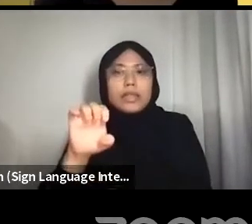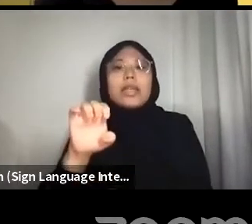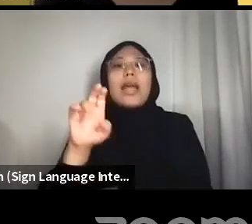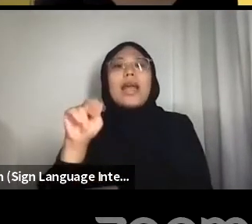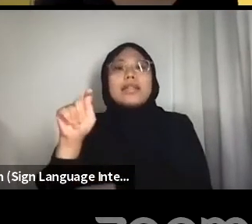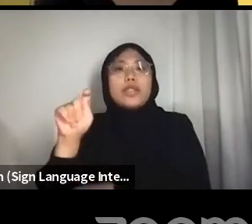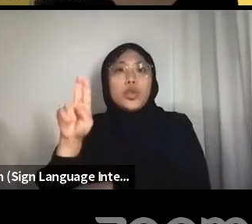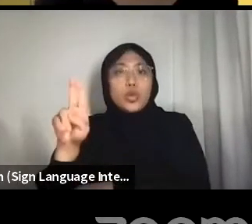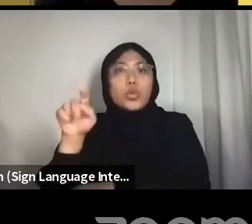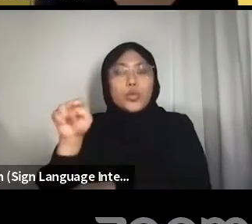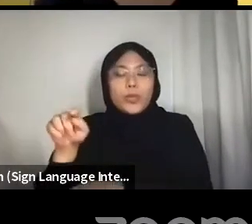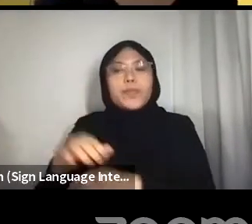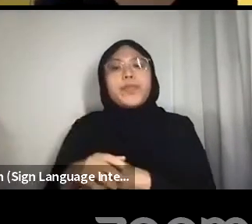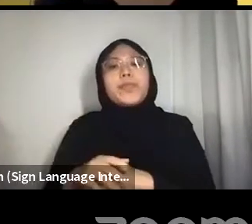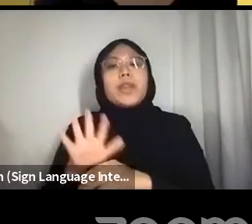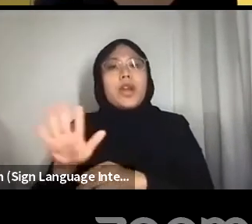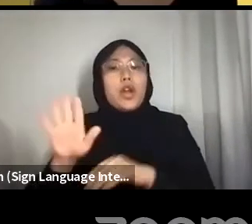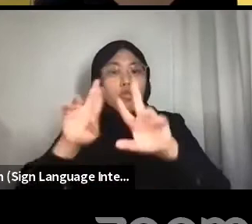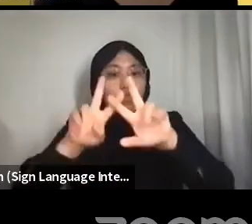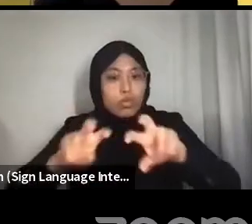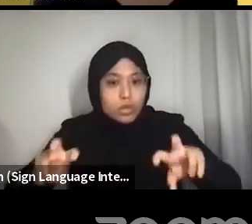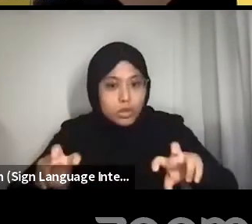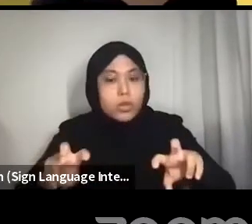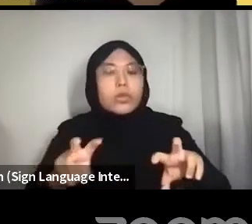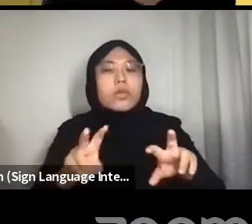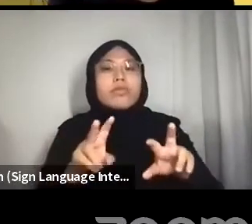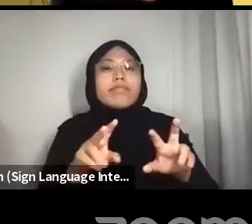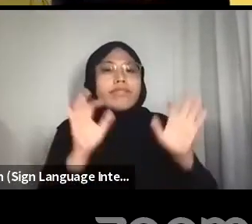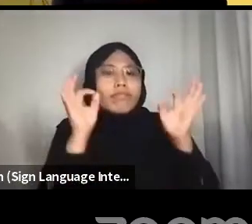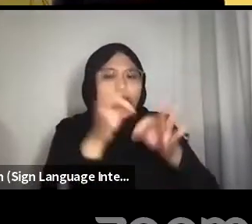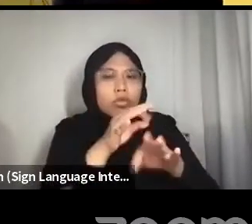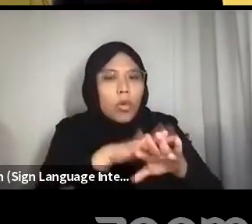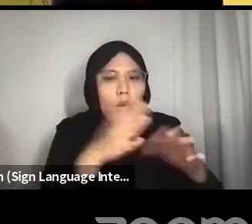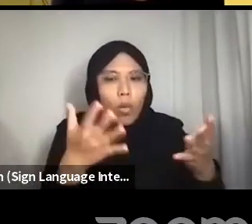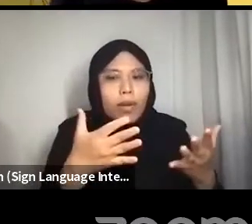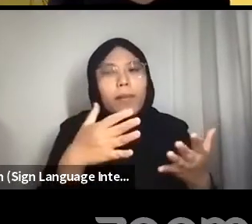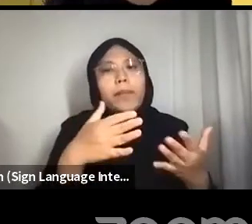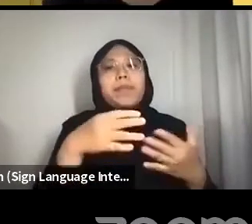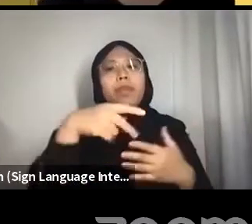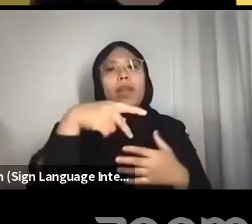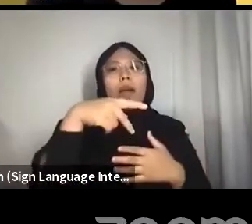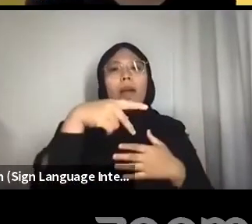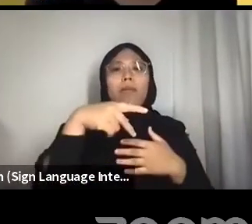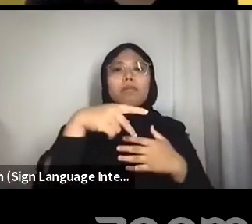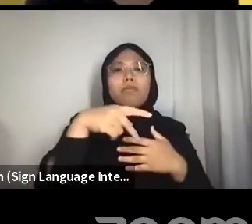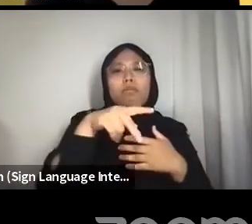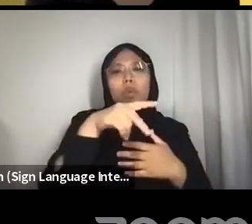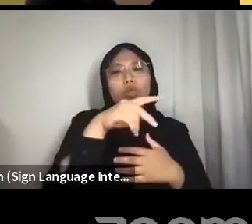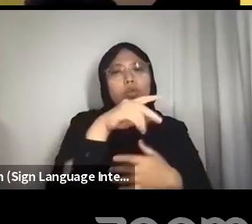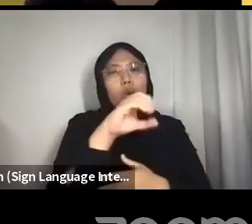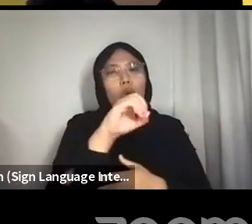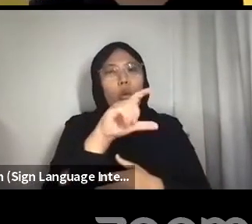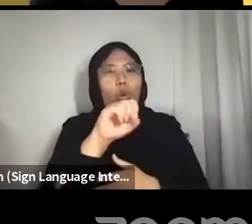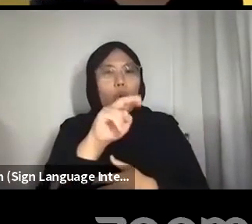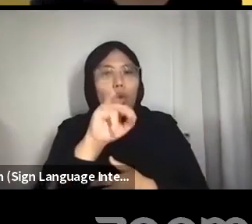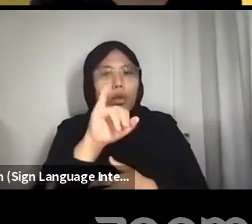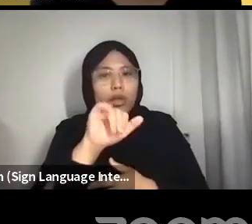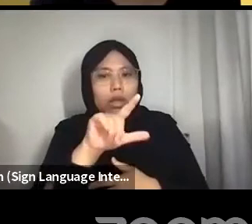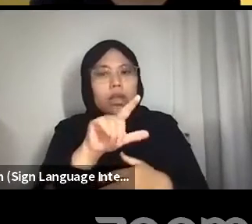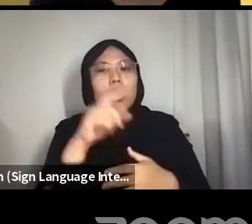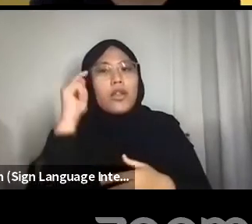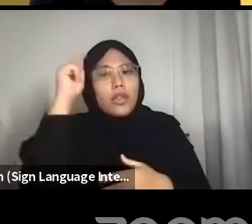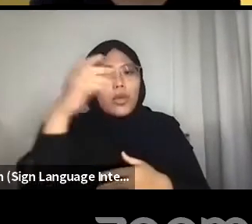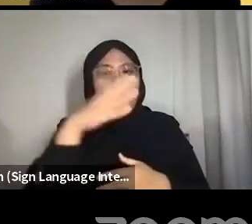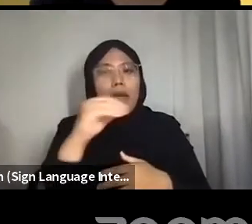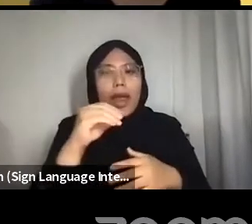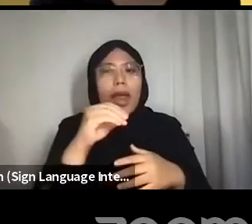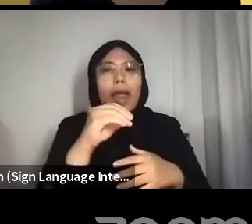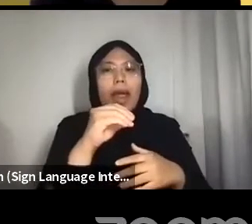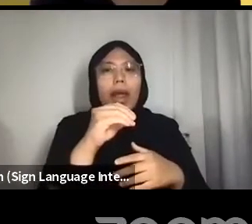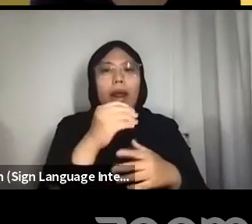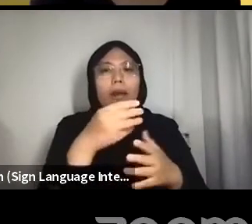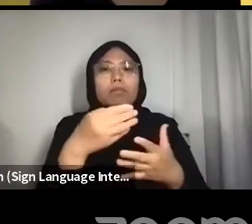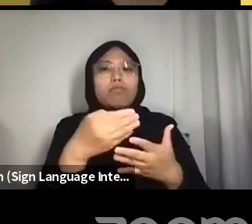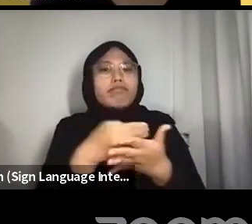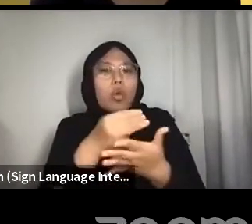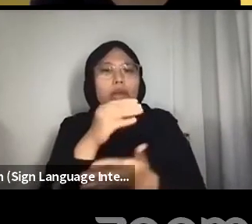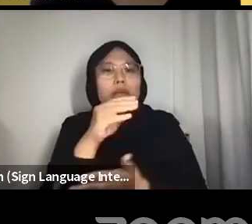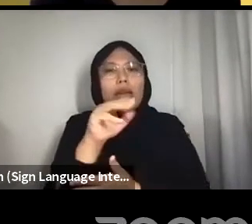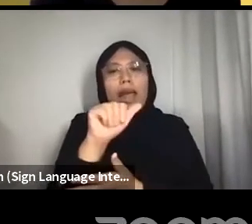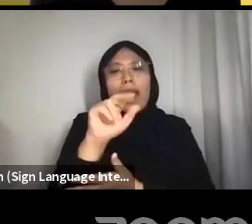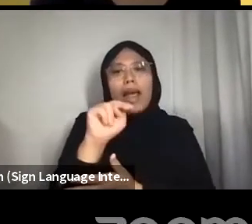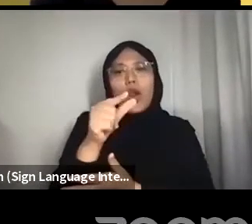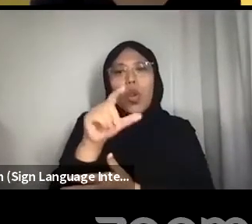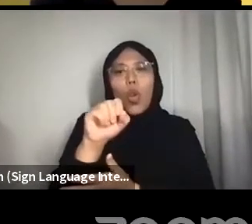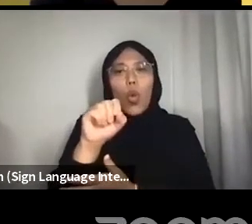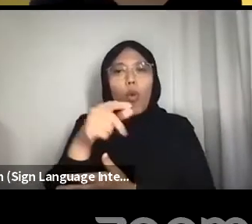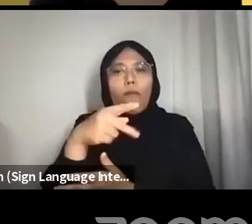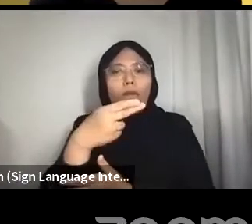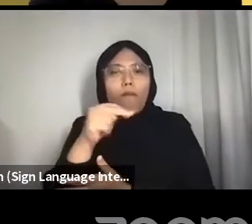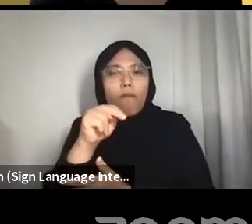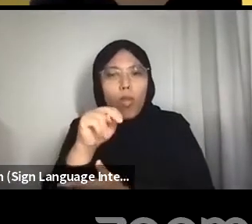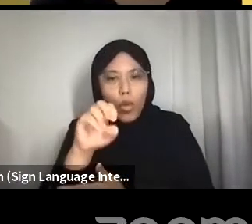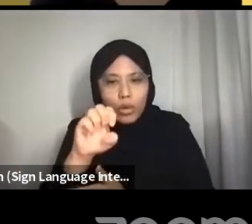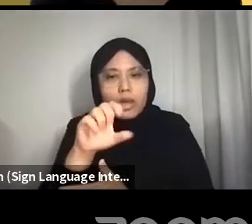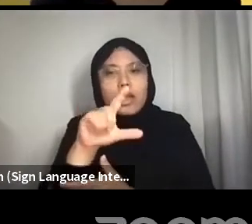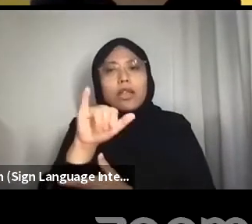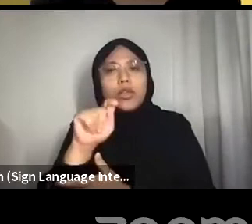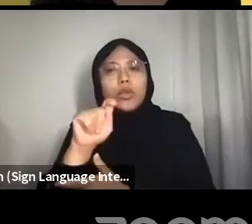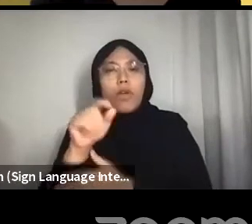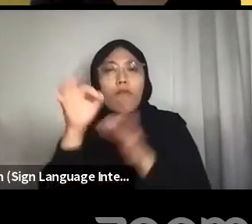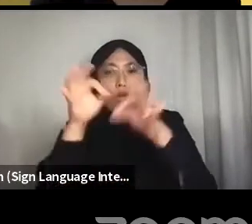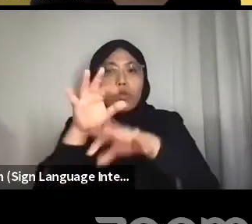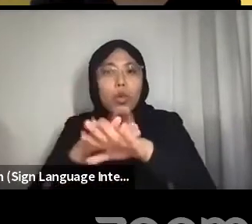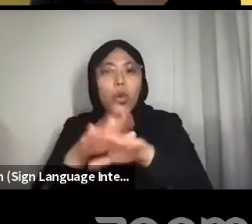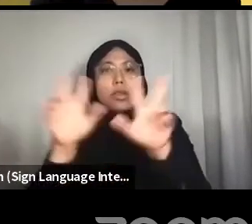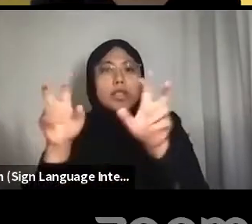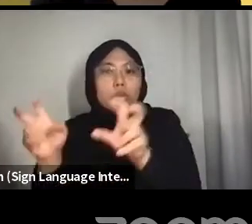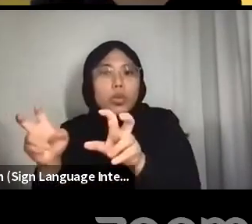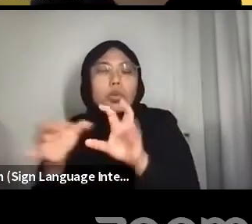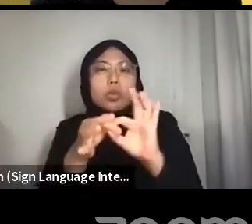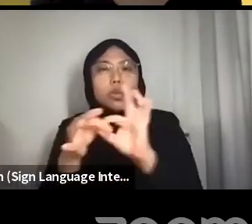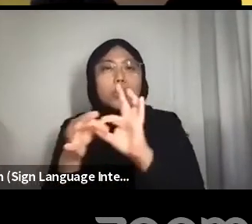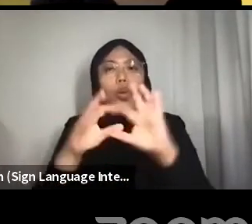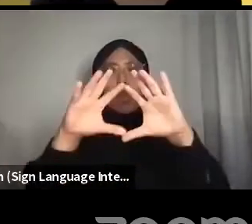Her research interests include postcolonial theory and contemporary Anglophone literature with a focus on issues pertaining to globalization as well as gender, class, and racial subjectivities.